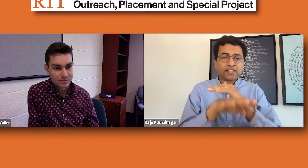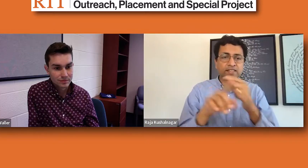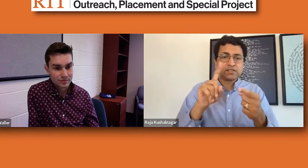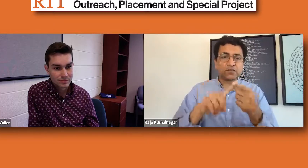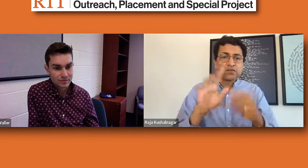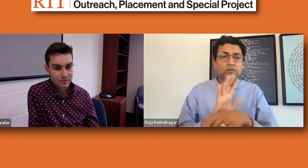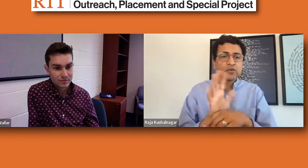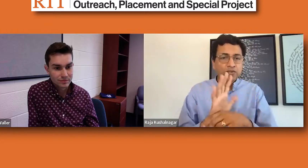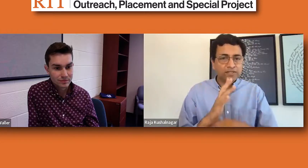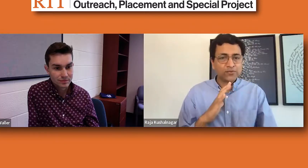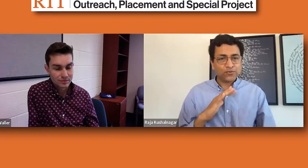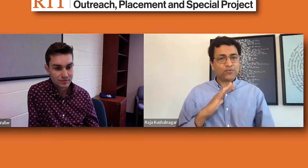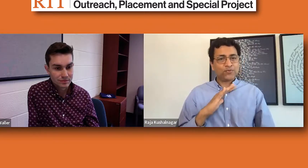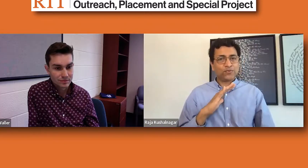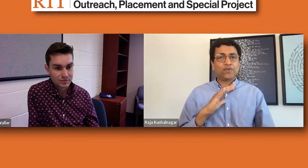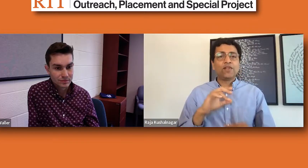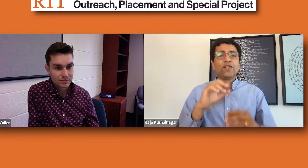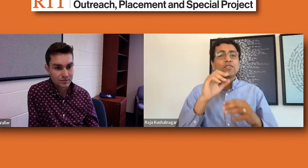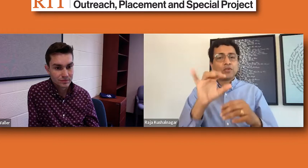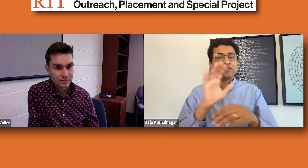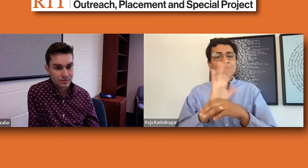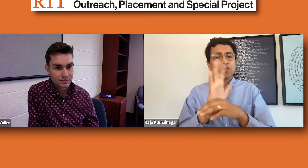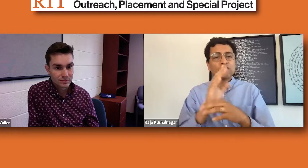People had the same access to movies. They were all silent.